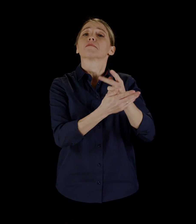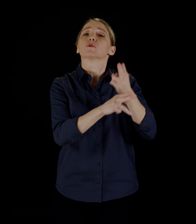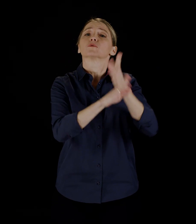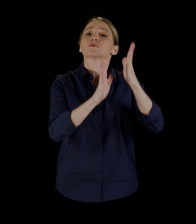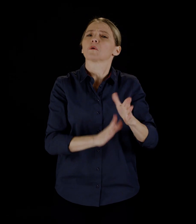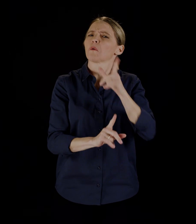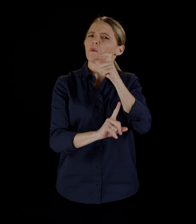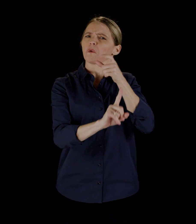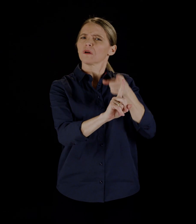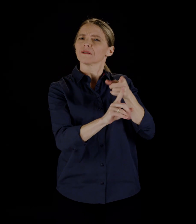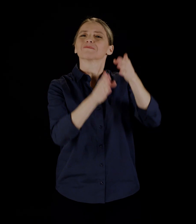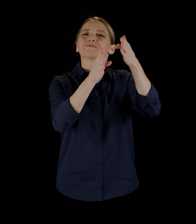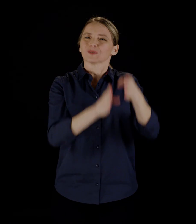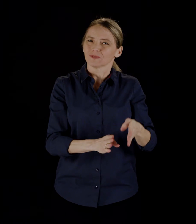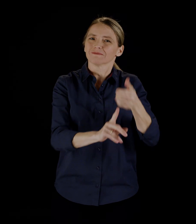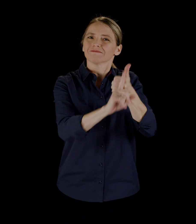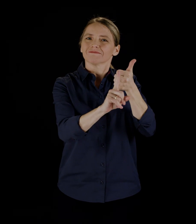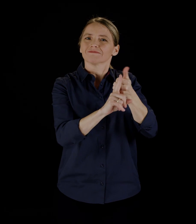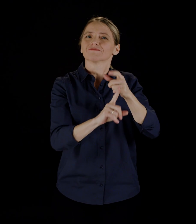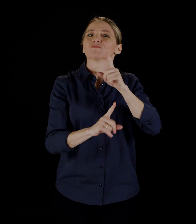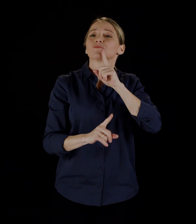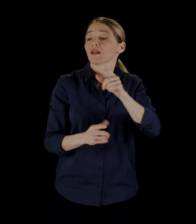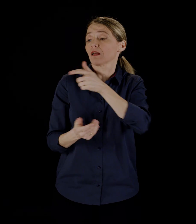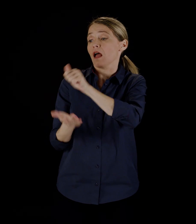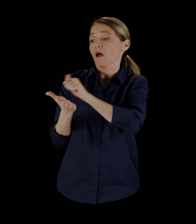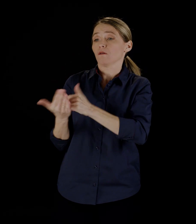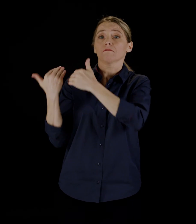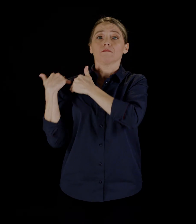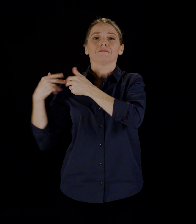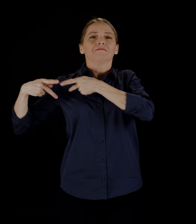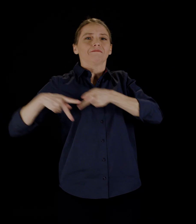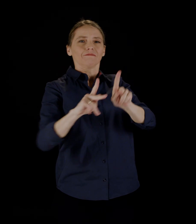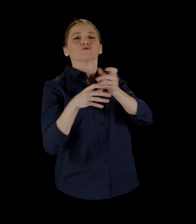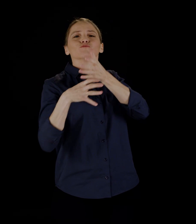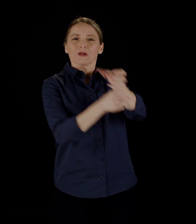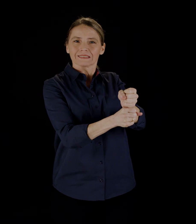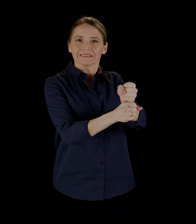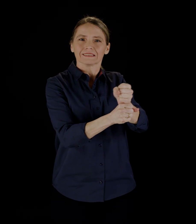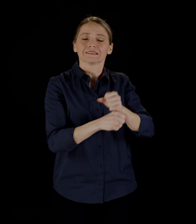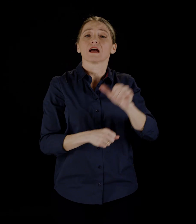An authorized user is an individual who is trusted by the account holder and has been